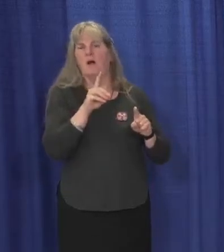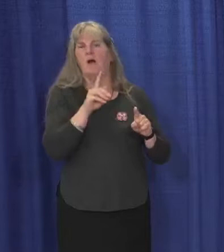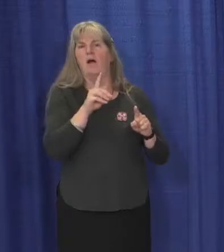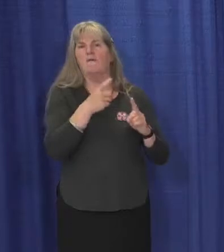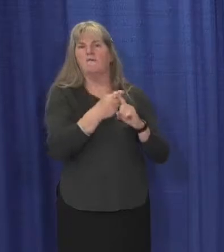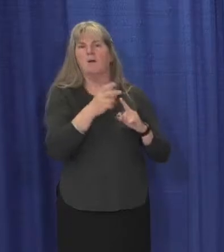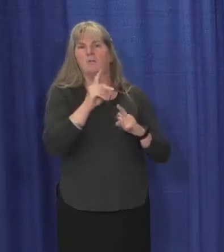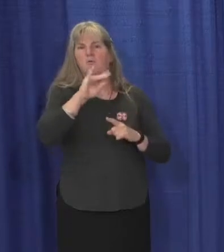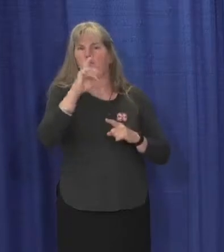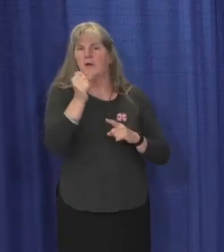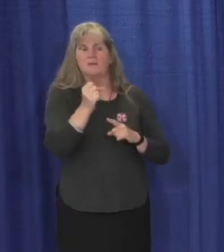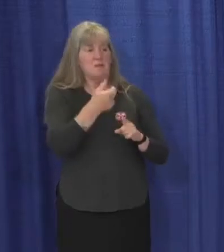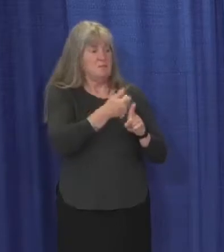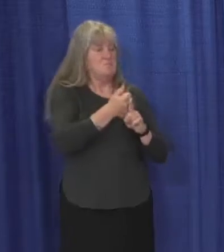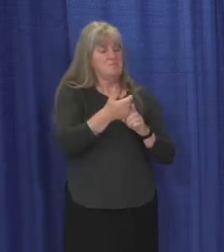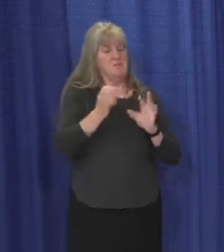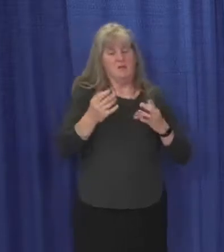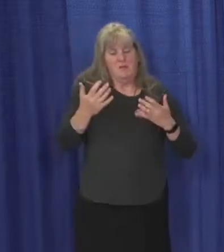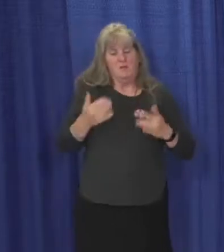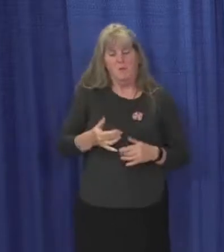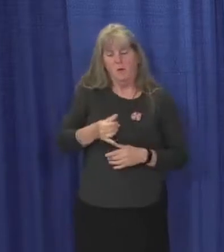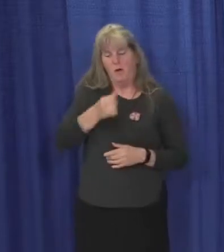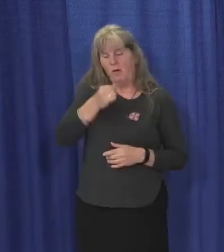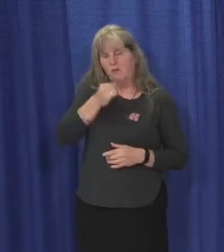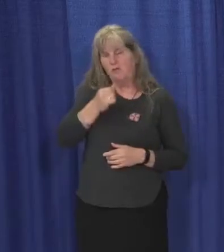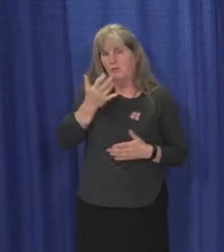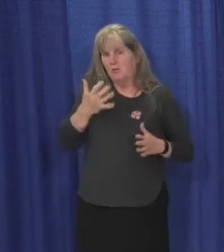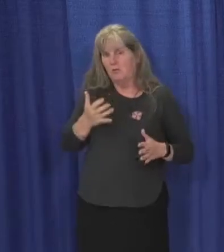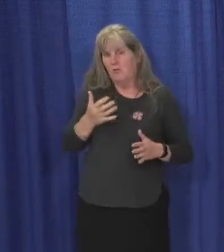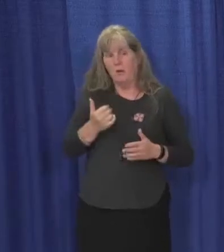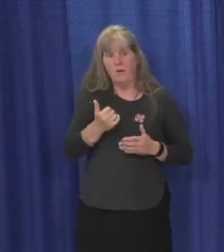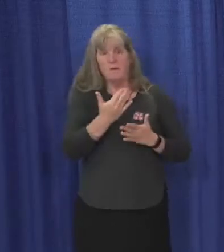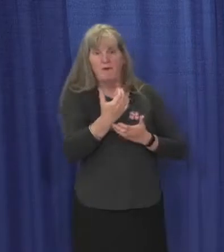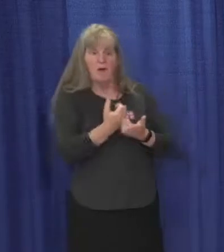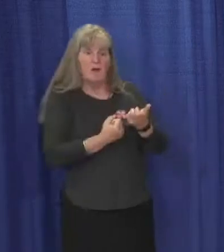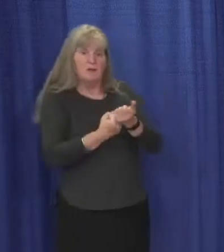management for those who don't want to drink anymore if they